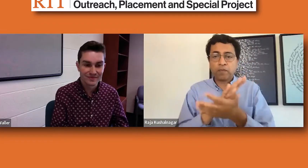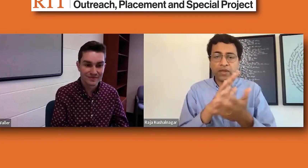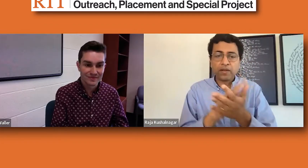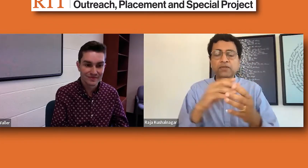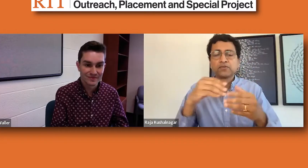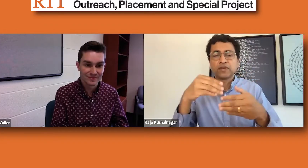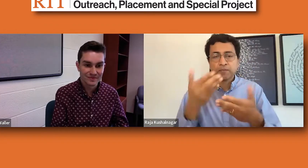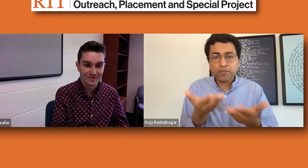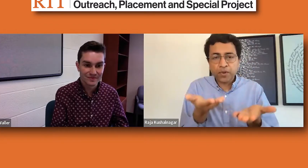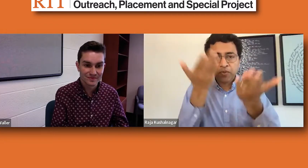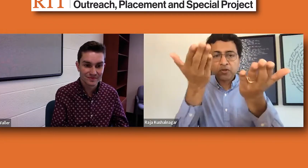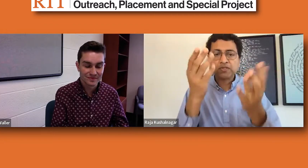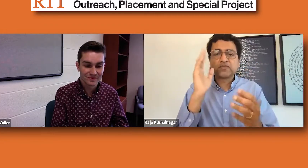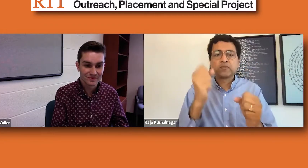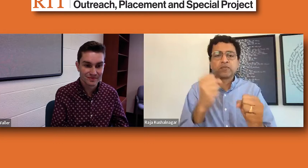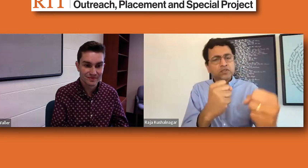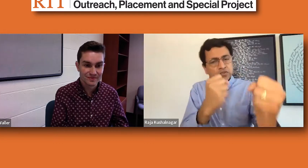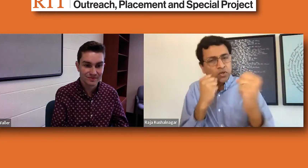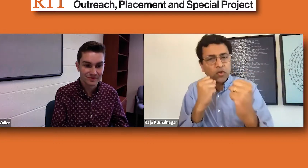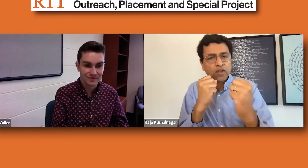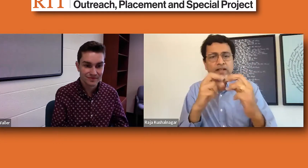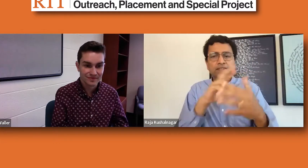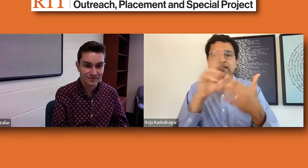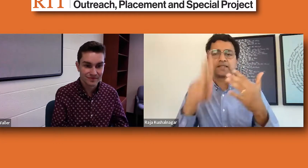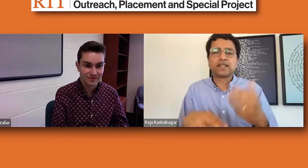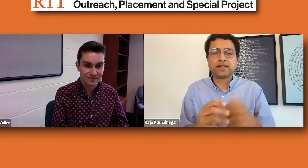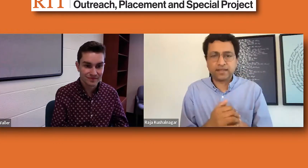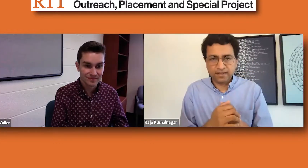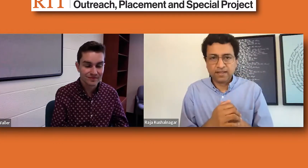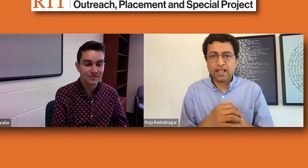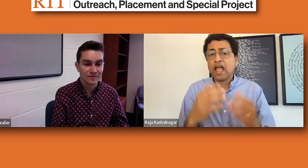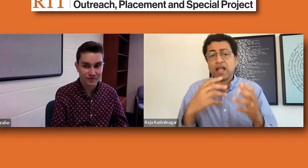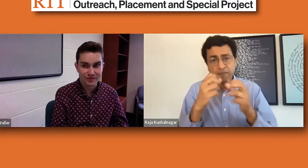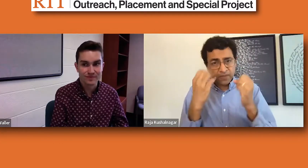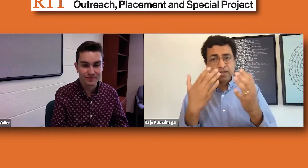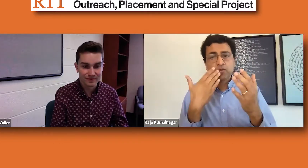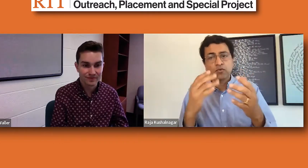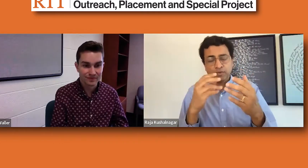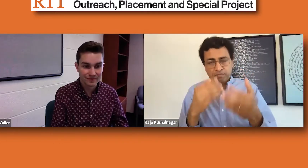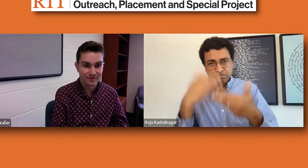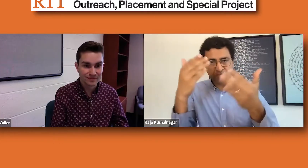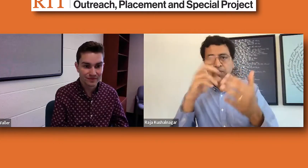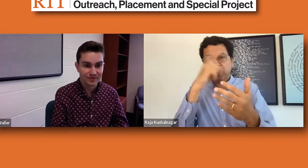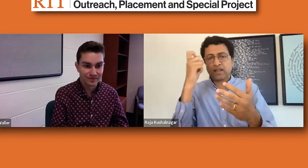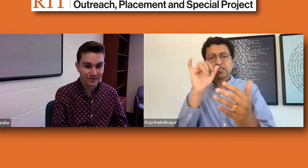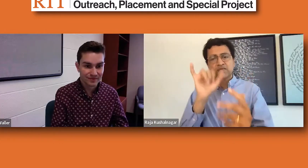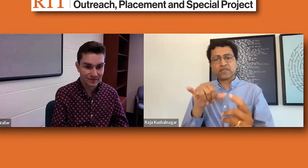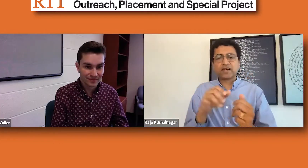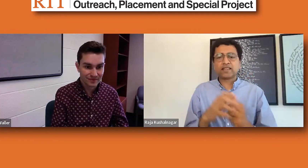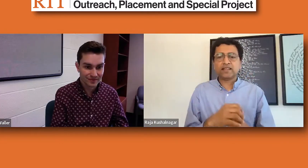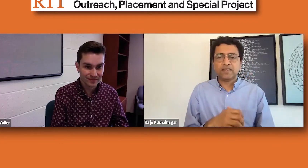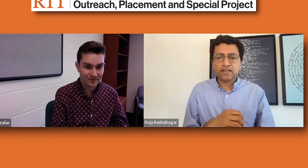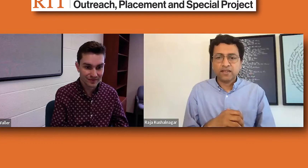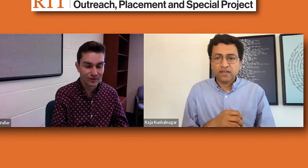feedback, from writing that paper,